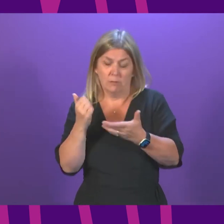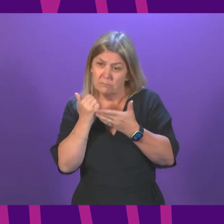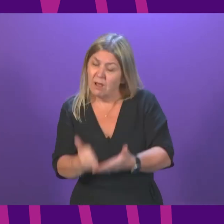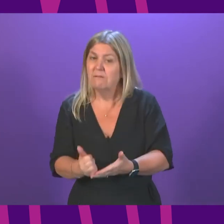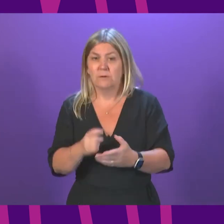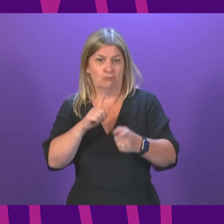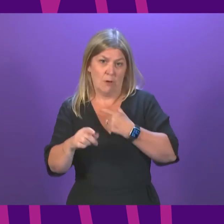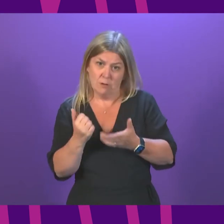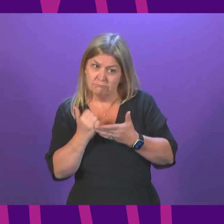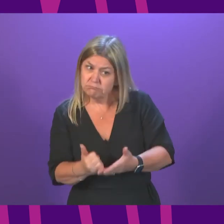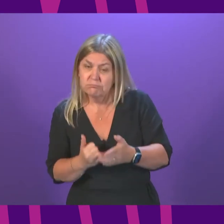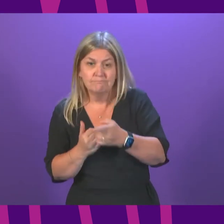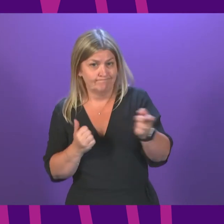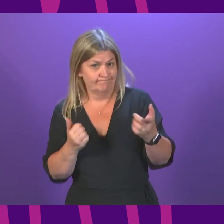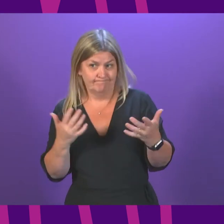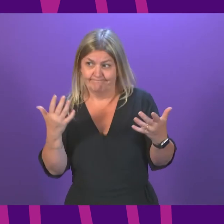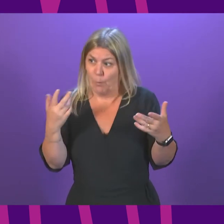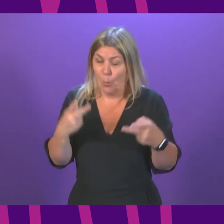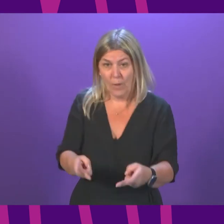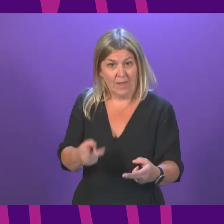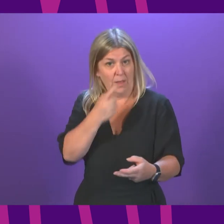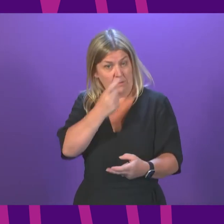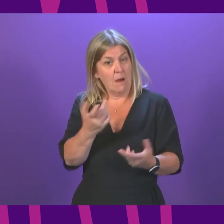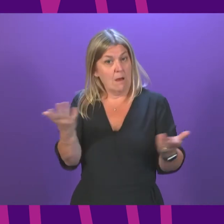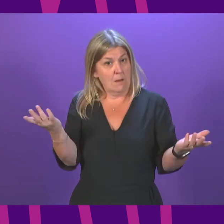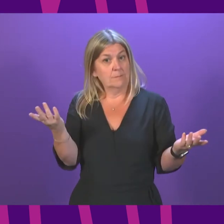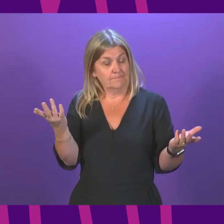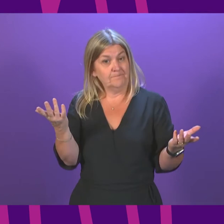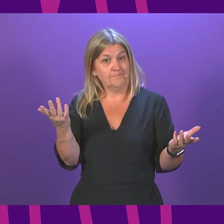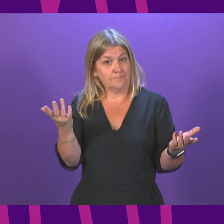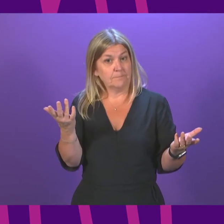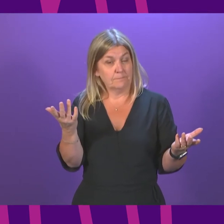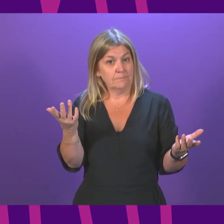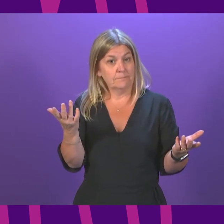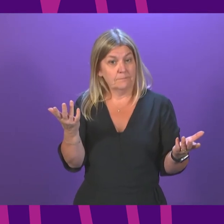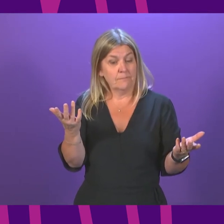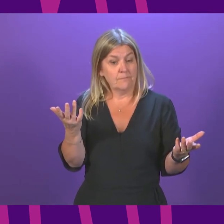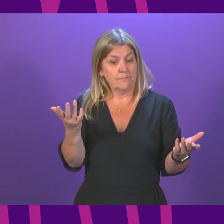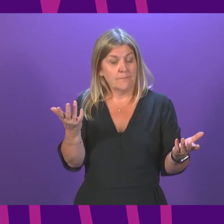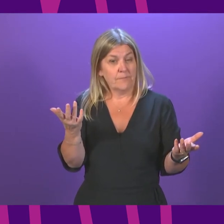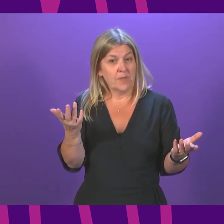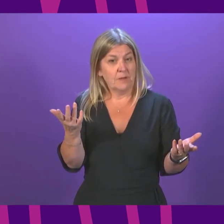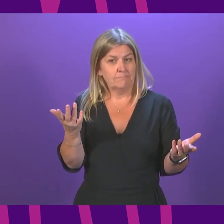can, if there is any way in which we can exercise some degree of pragmatic action. Jackie Baillie